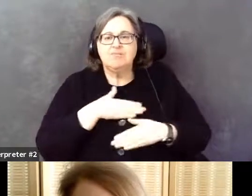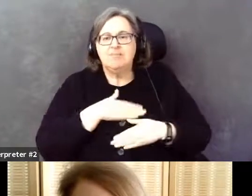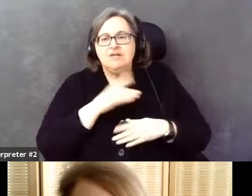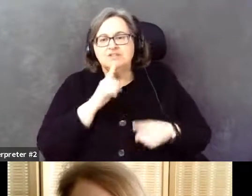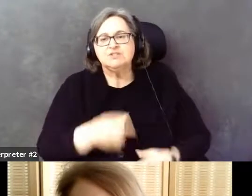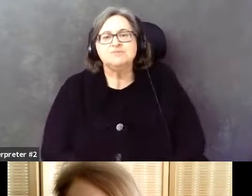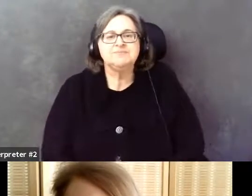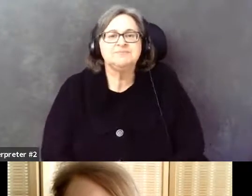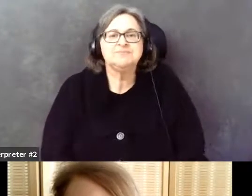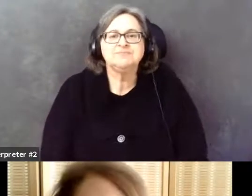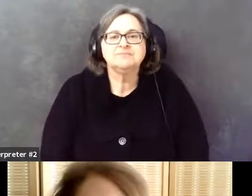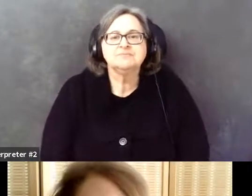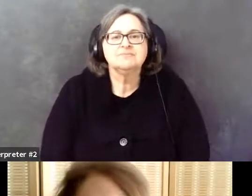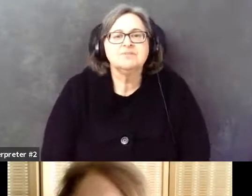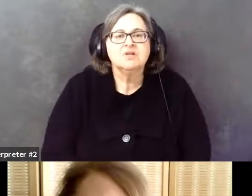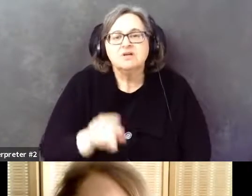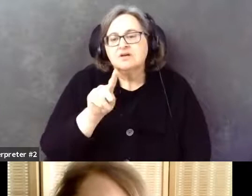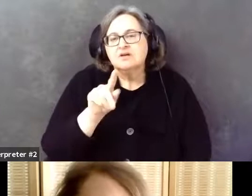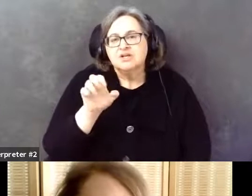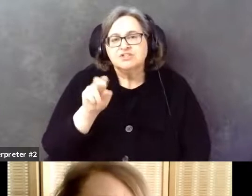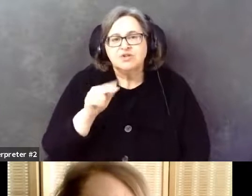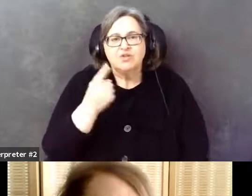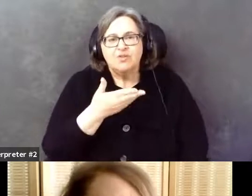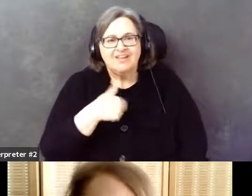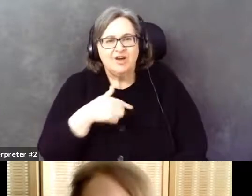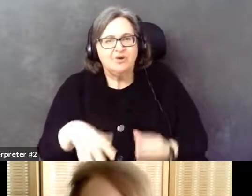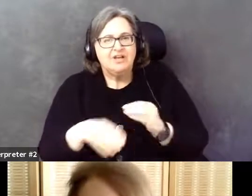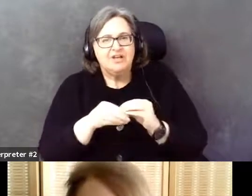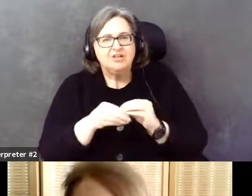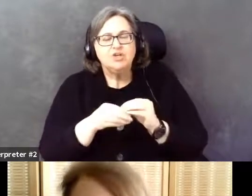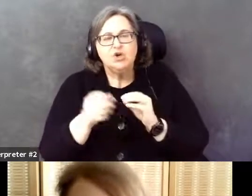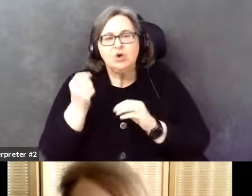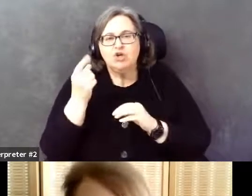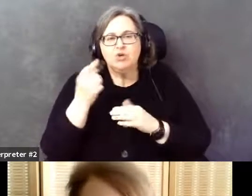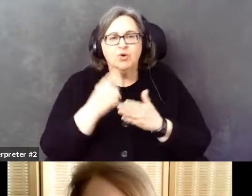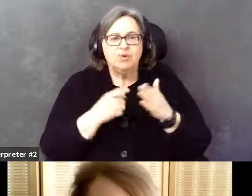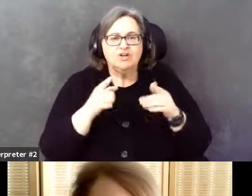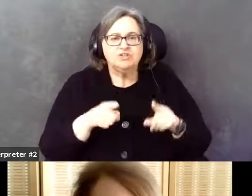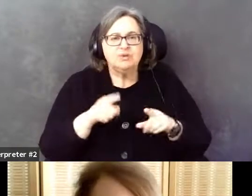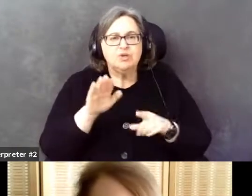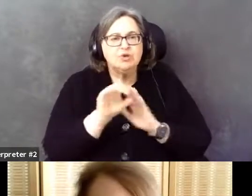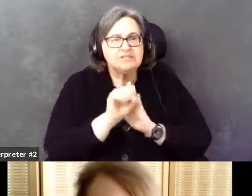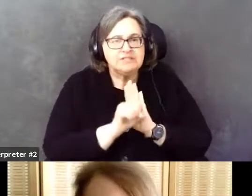The only thing I was going to tack on isensing what's happening in your state and talking